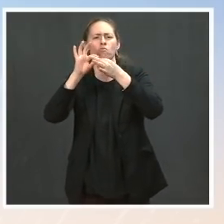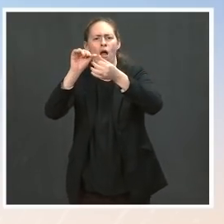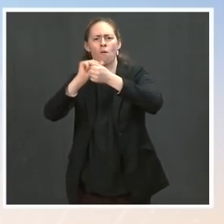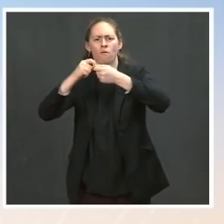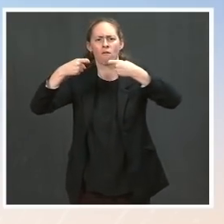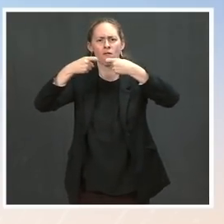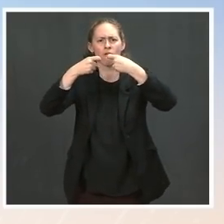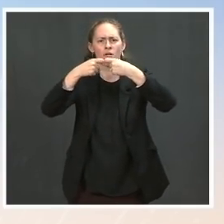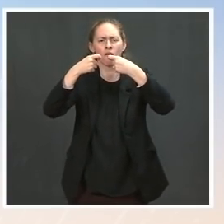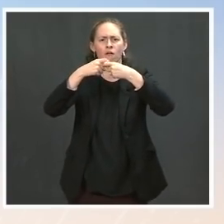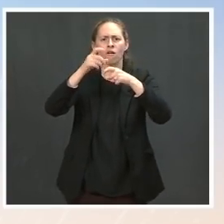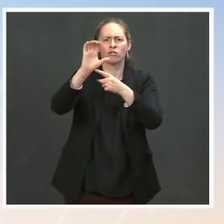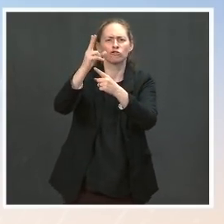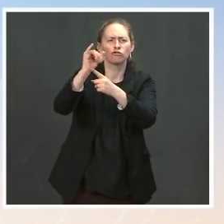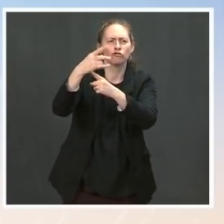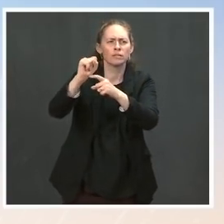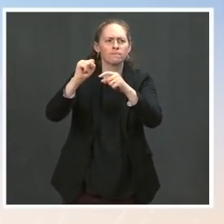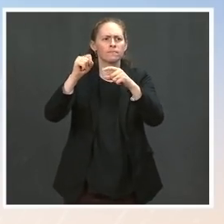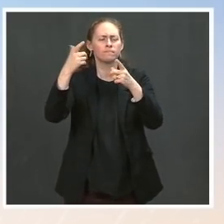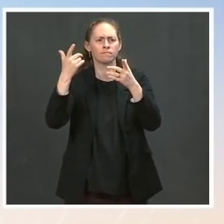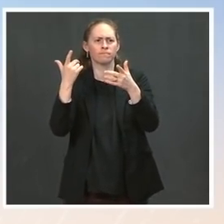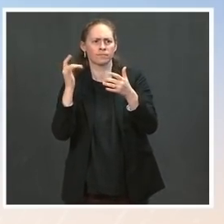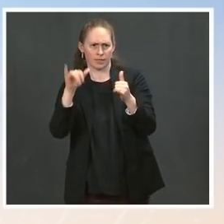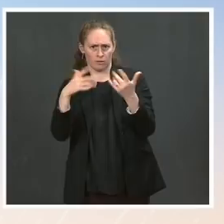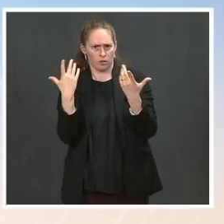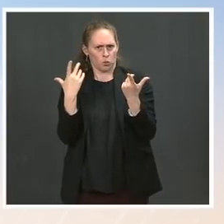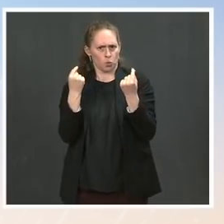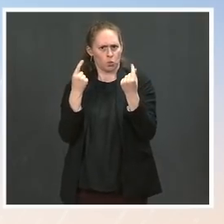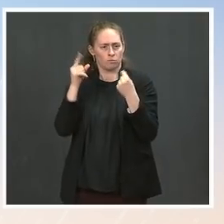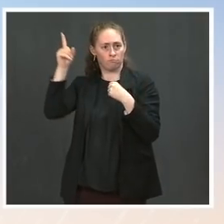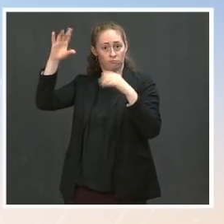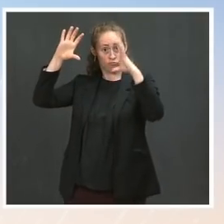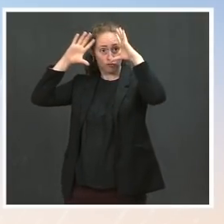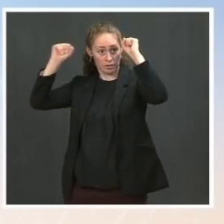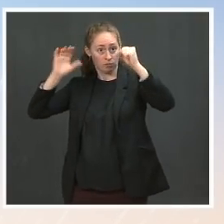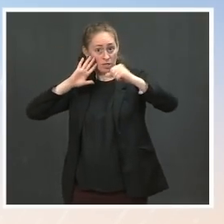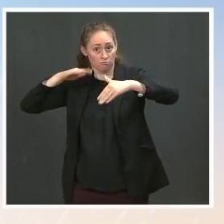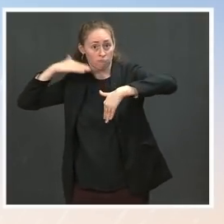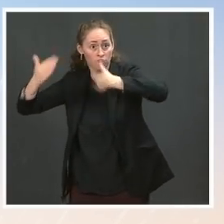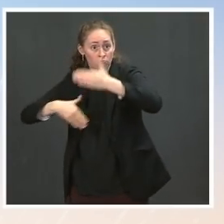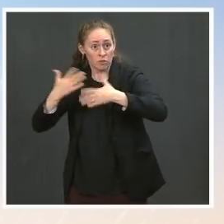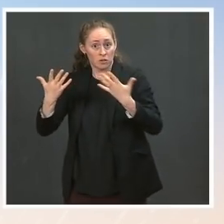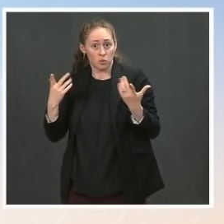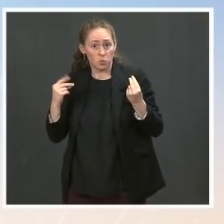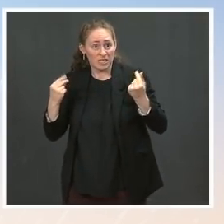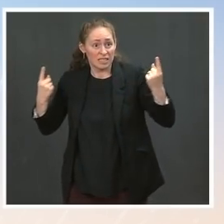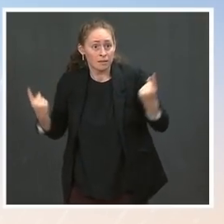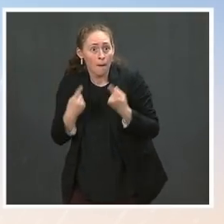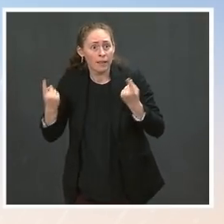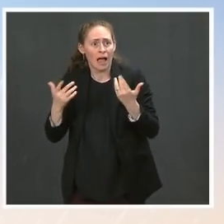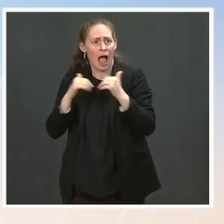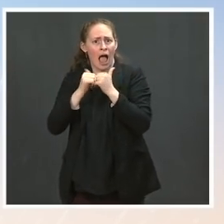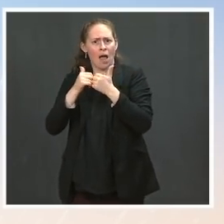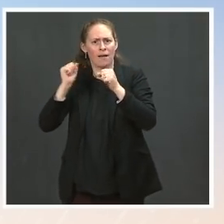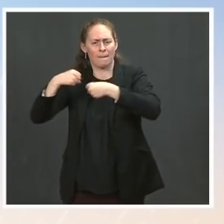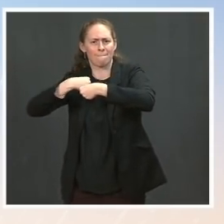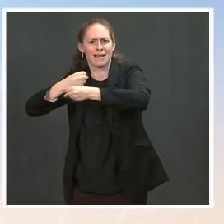can take immediately to address the chip shortage? Or, you know, is this just the kind of thing that you need reforms and more funding for?